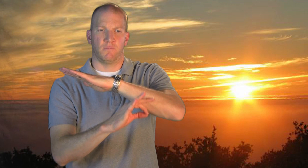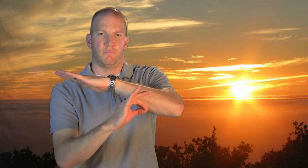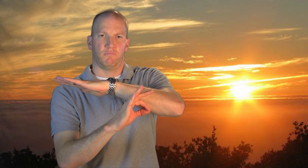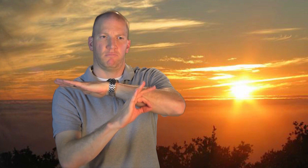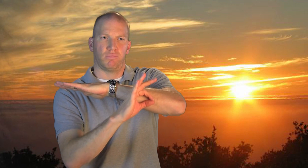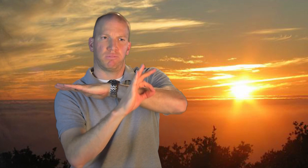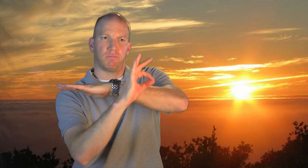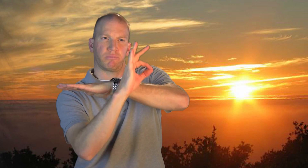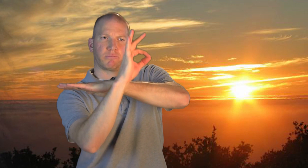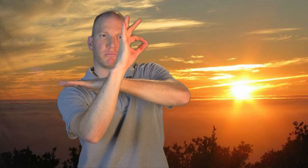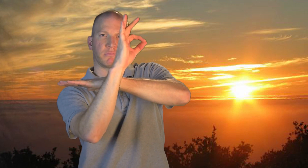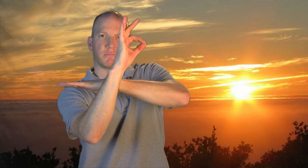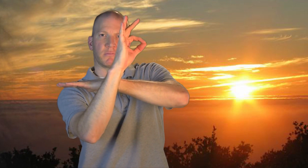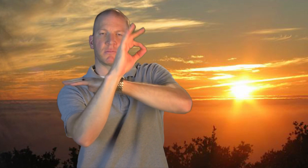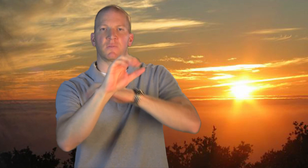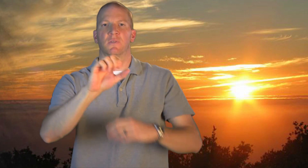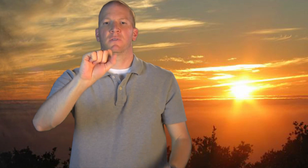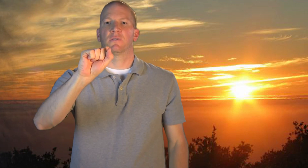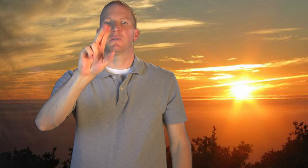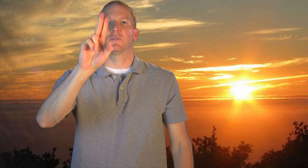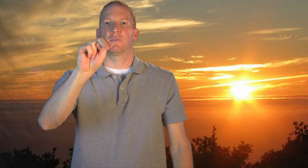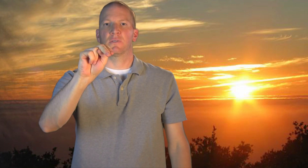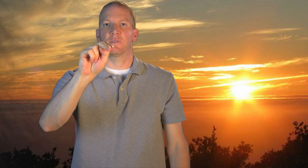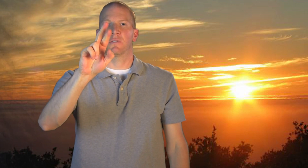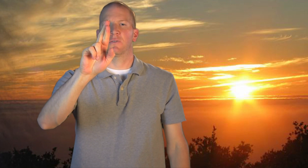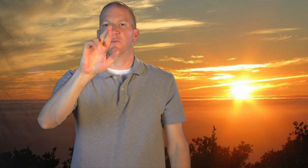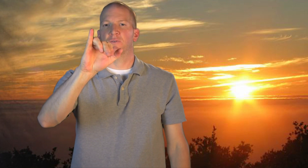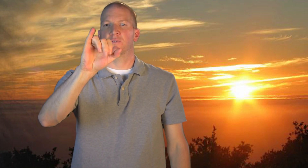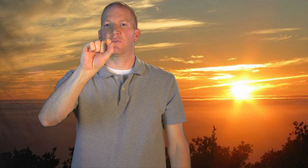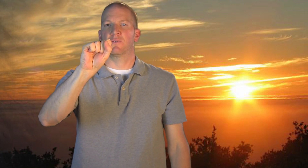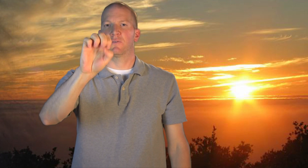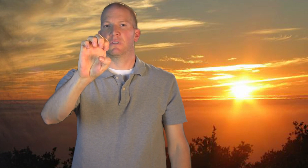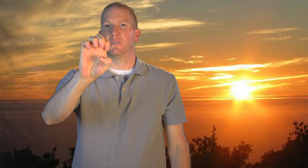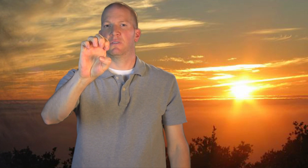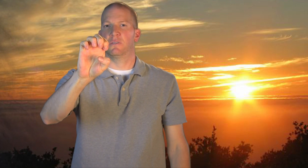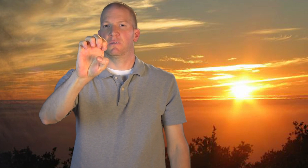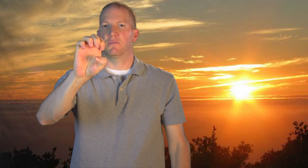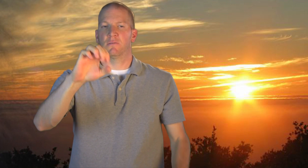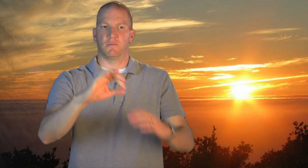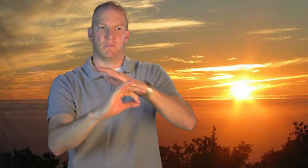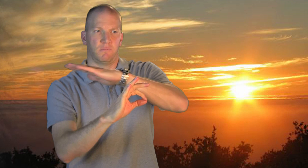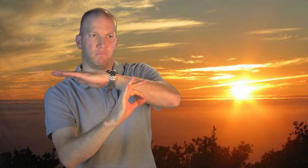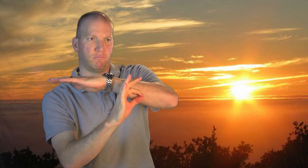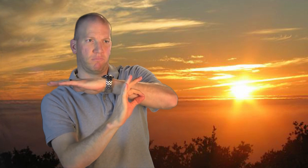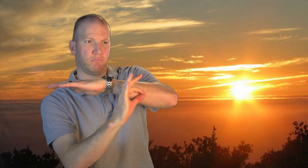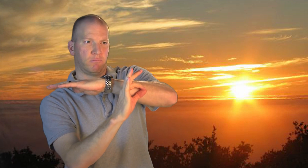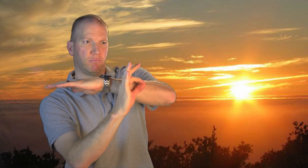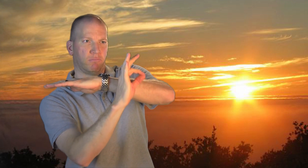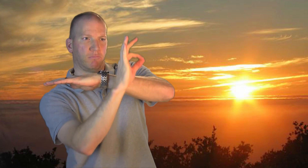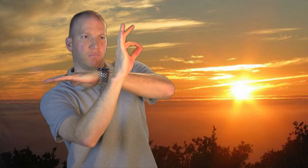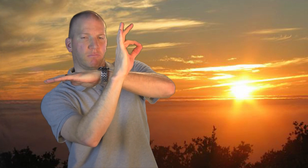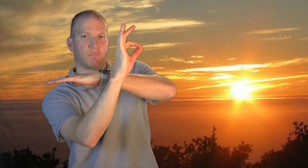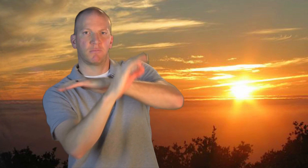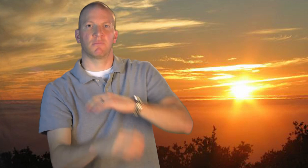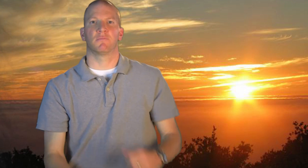sunrise, sunrise, sunrise